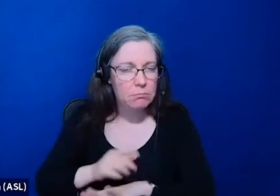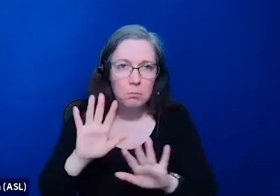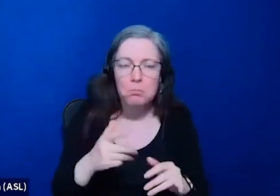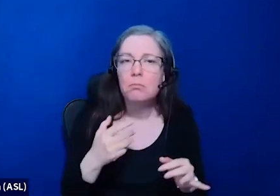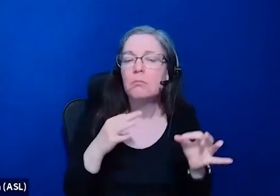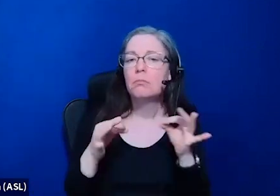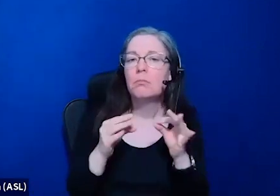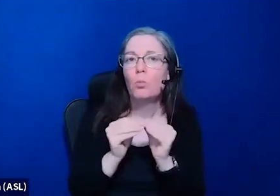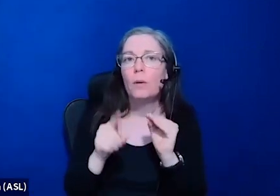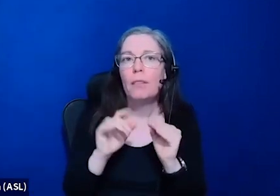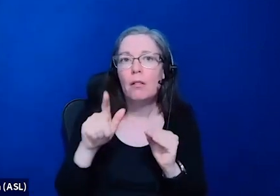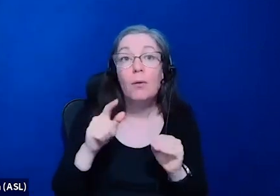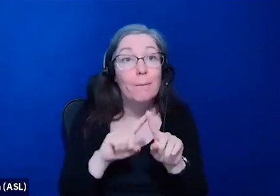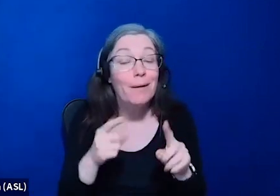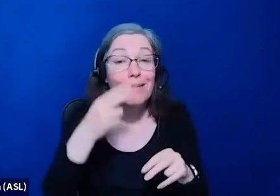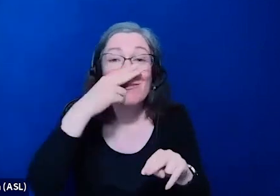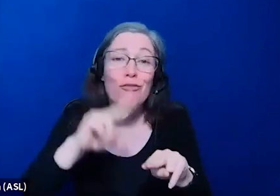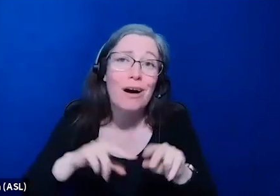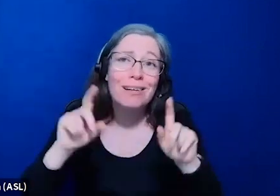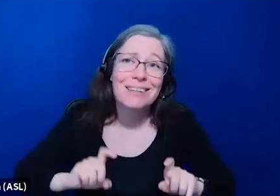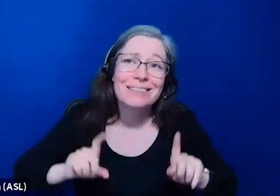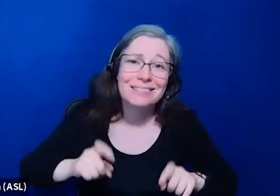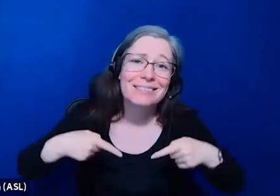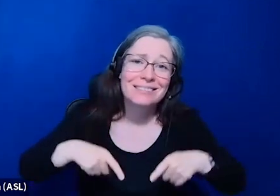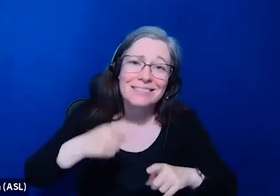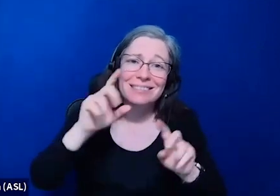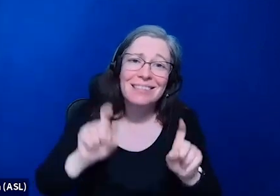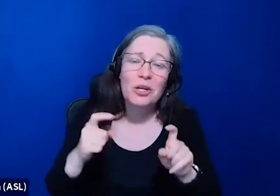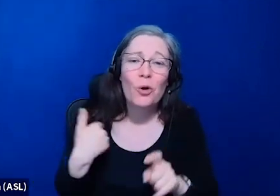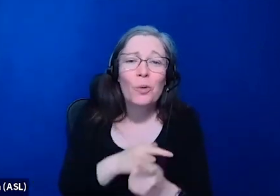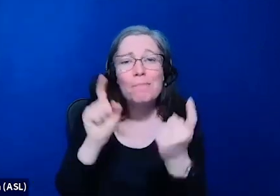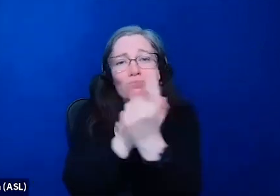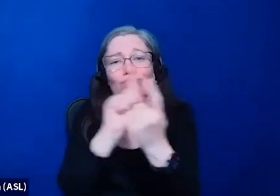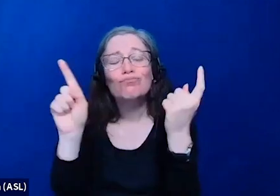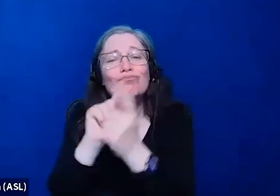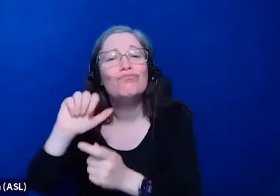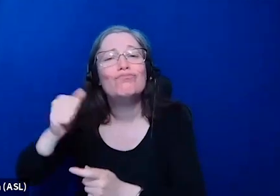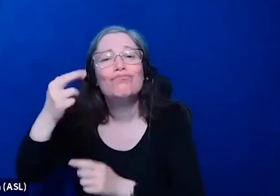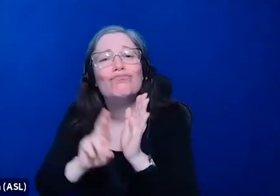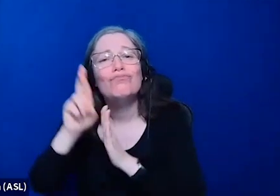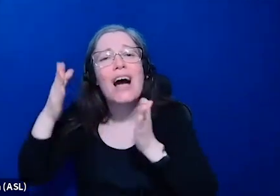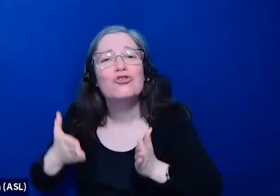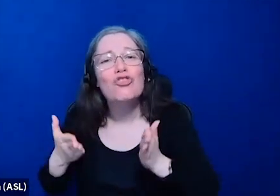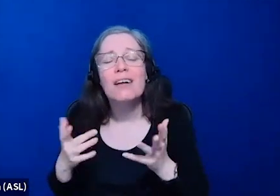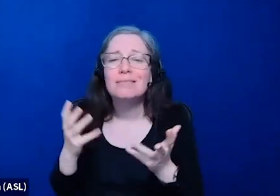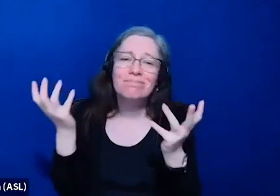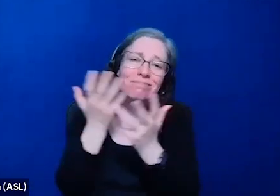We had a lot of fun at testing. During the testing, we got to meet the other astronauts. There was an incredible sense of camaraderie.